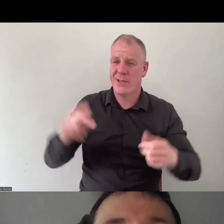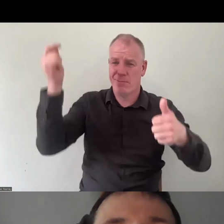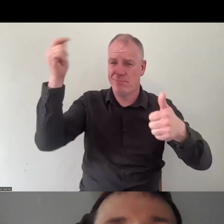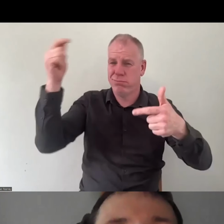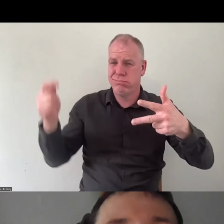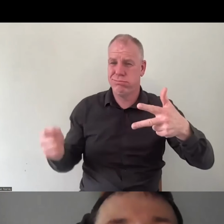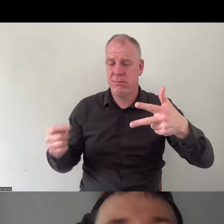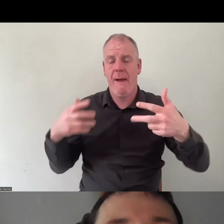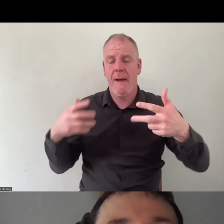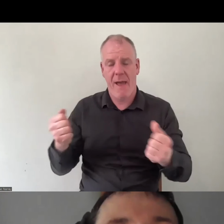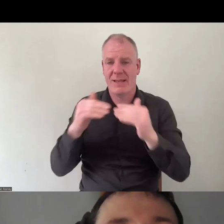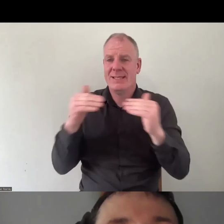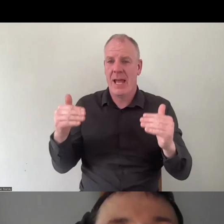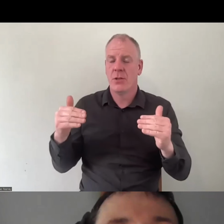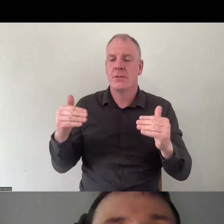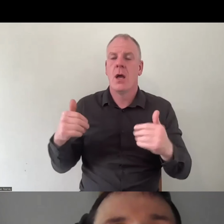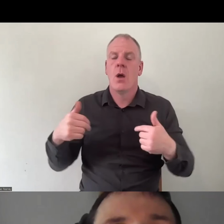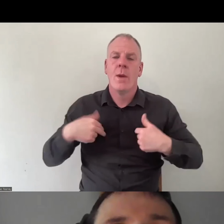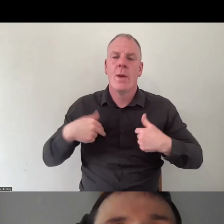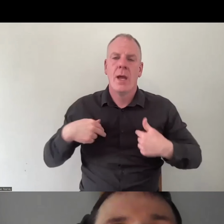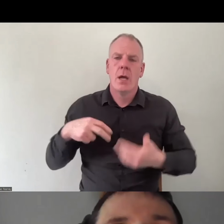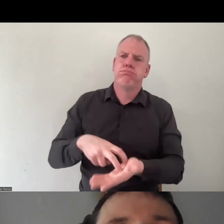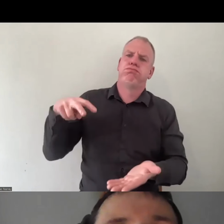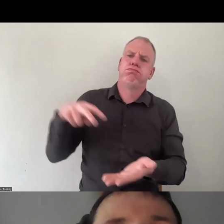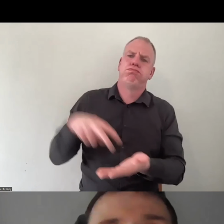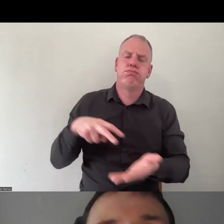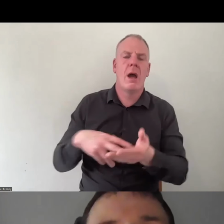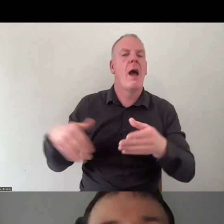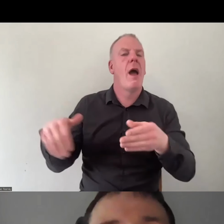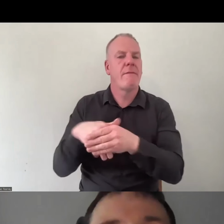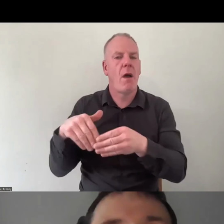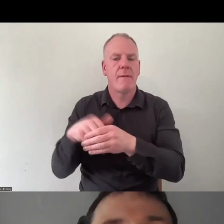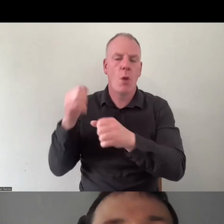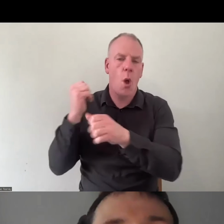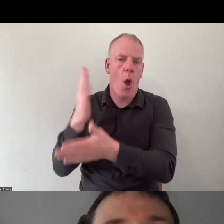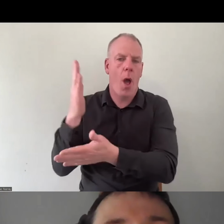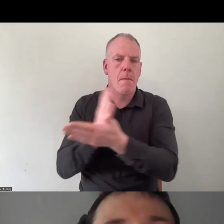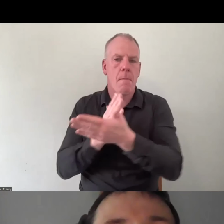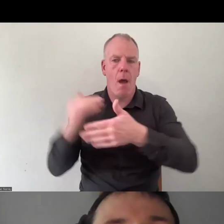and we are delighted to be involved at all levels in the standards world.